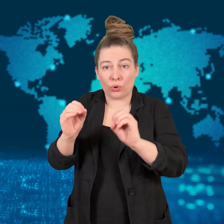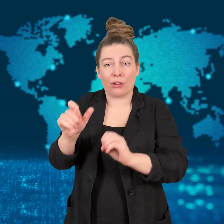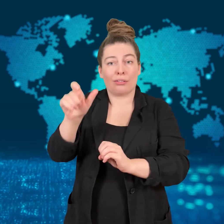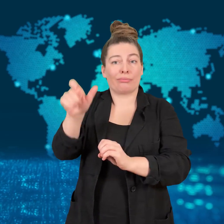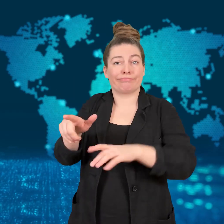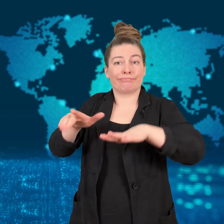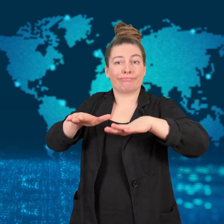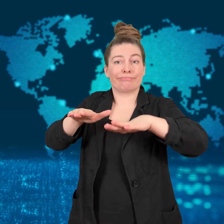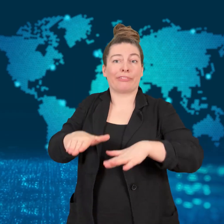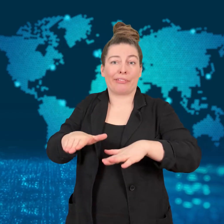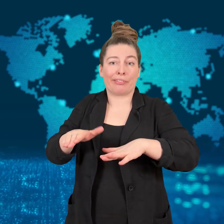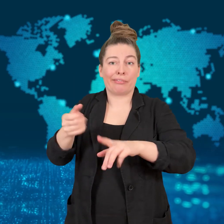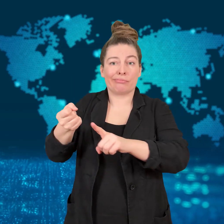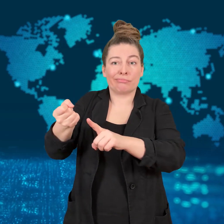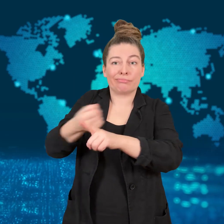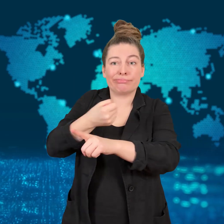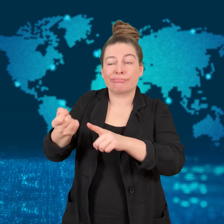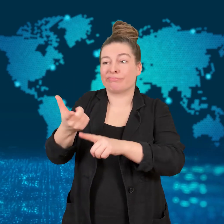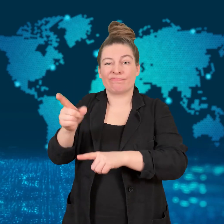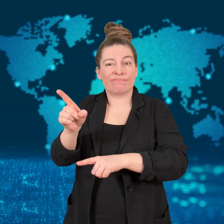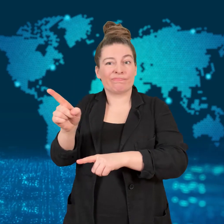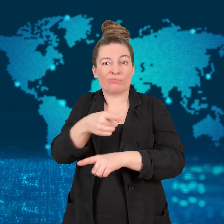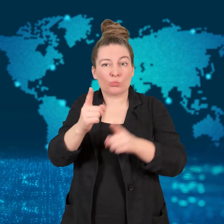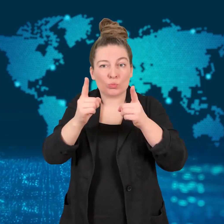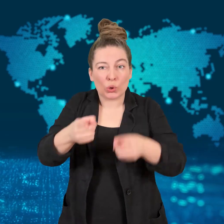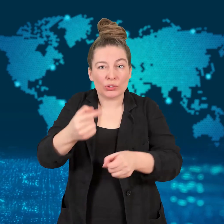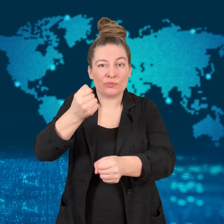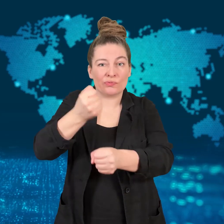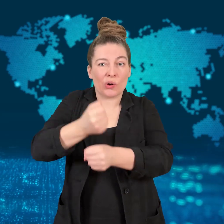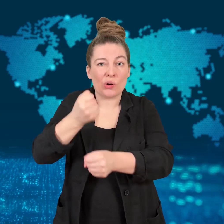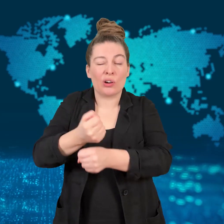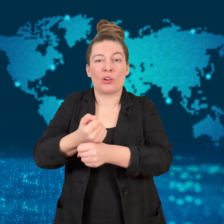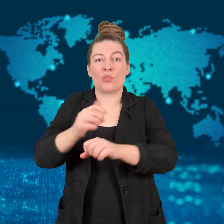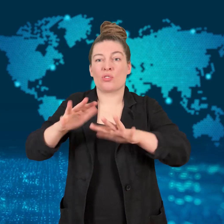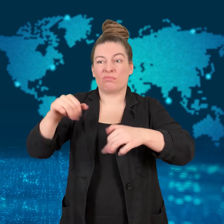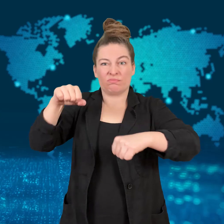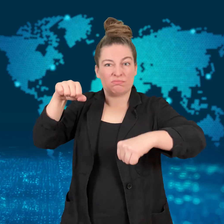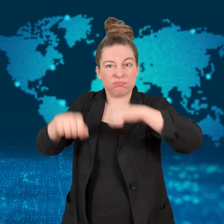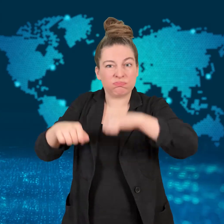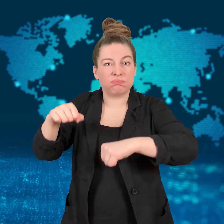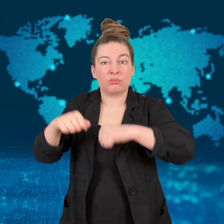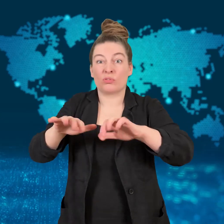Some of the migrants have been abused,